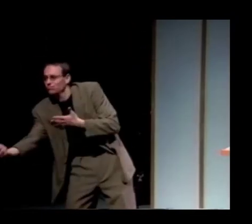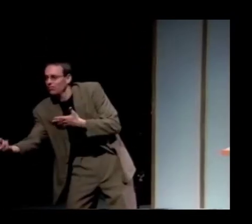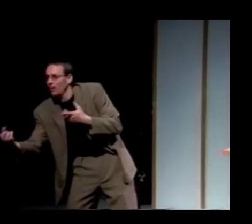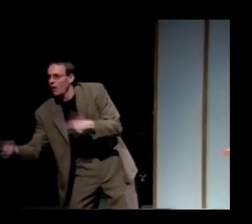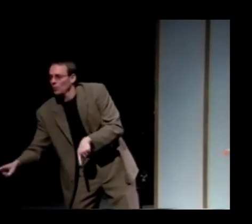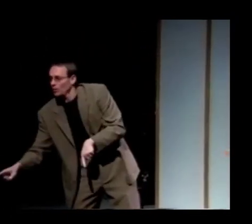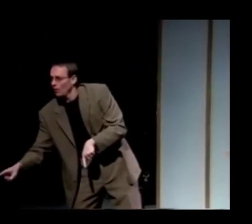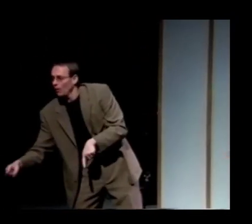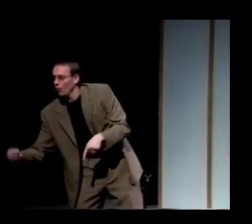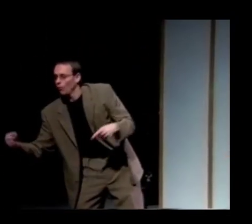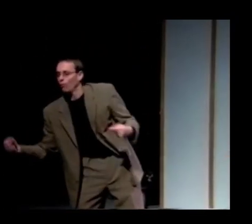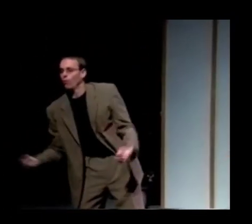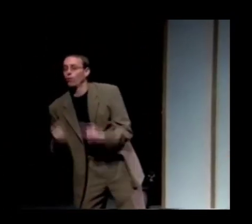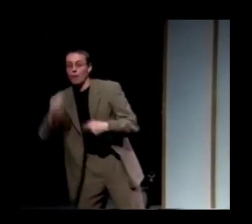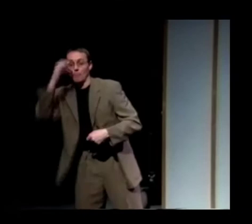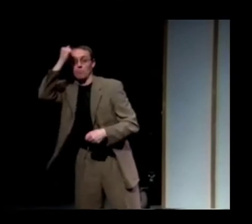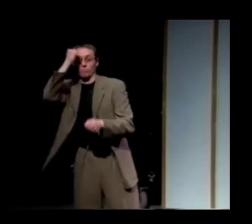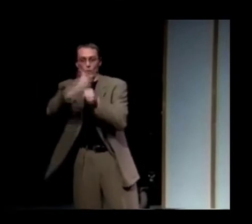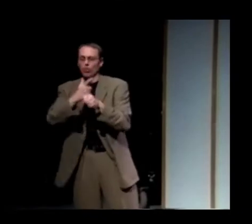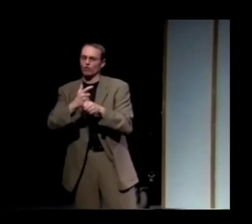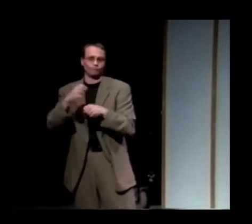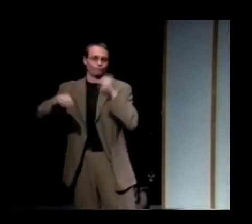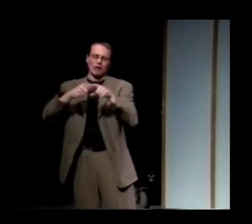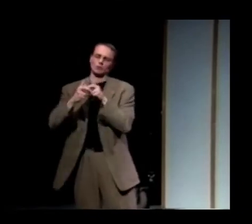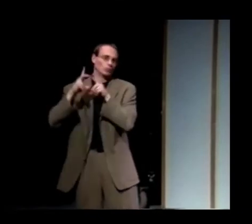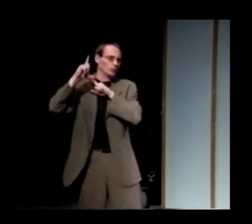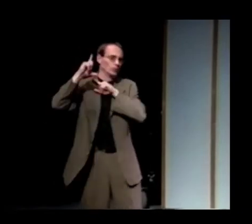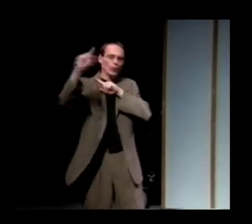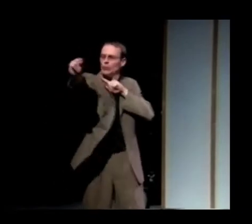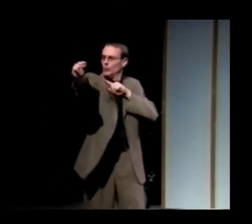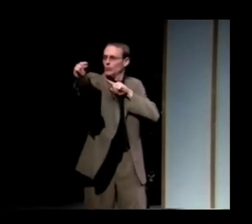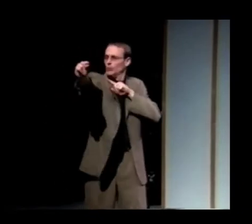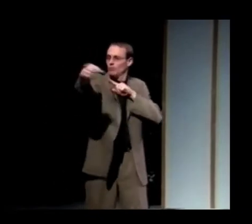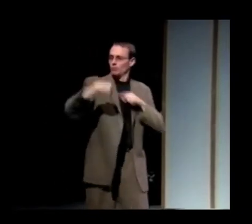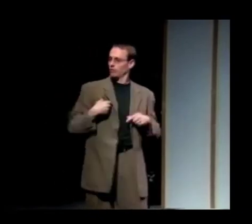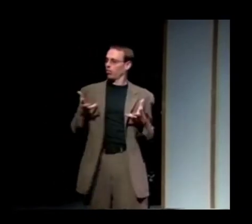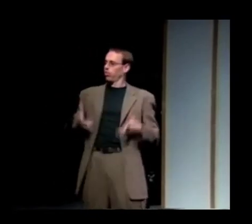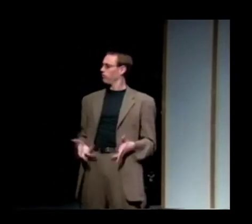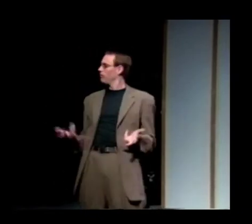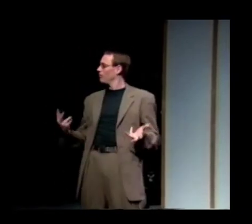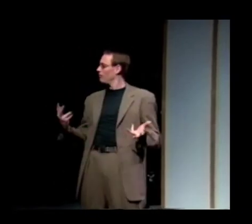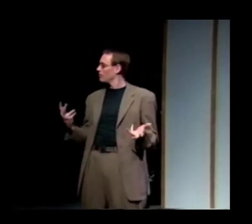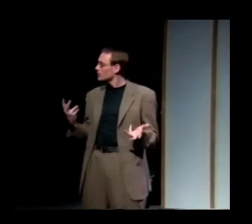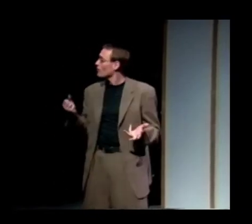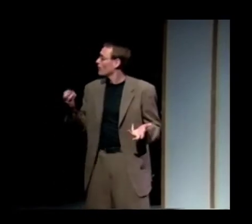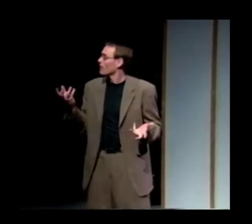AND HIT A ROCK AND FELL OFF MY BICYCLE, FELL OFF MY RIDE. OH, BOY! MY BROTHER WENT AND LEFT ME.